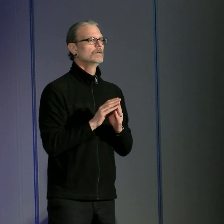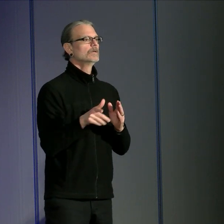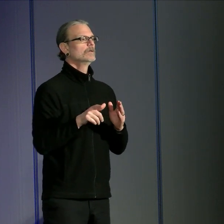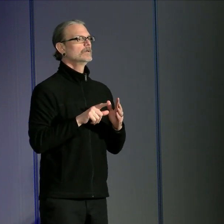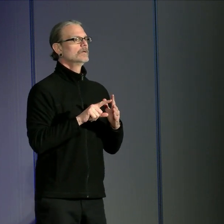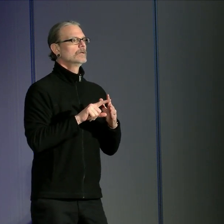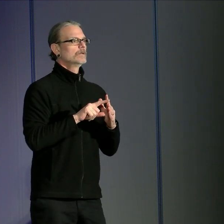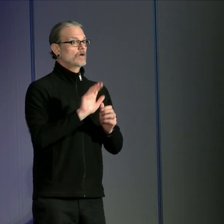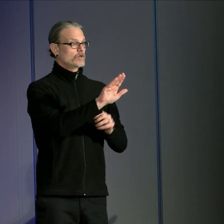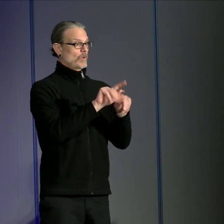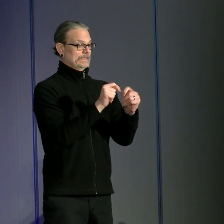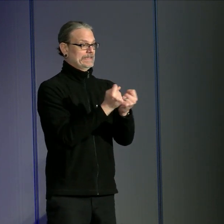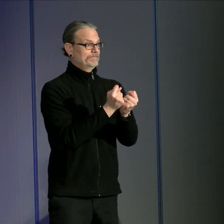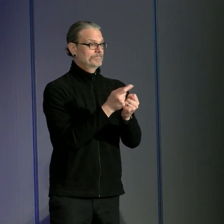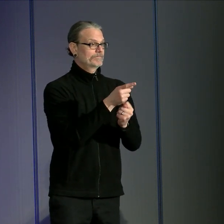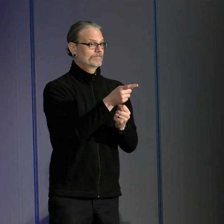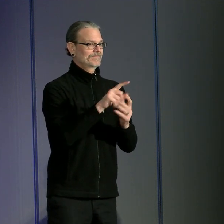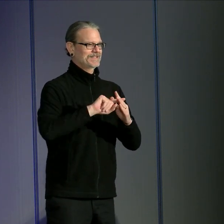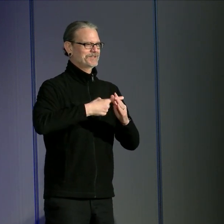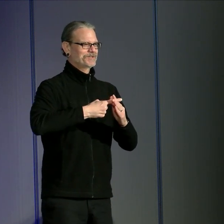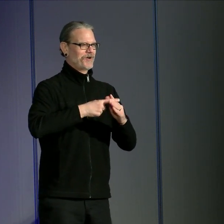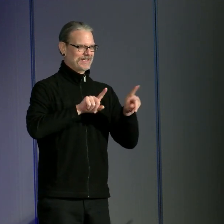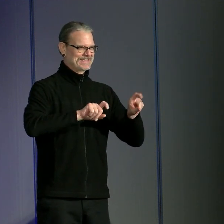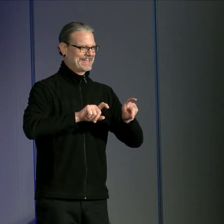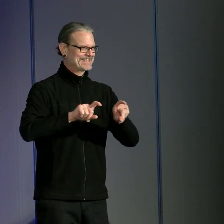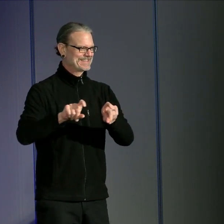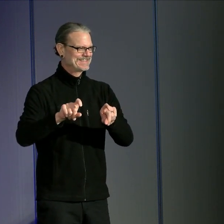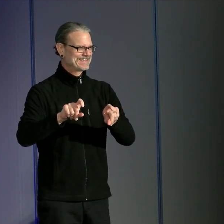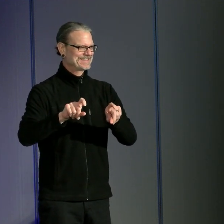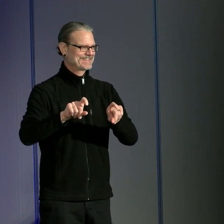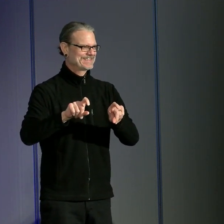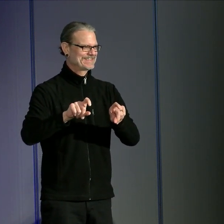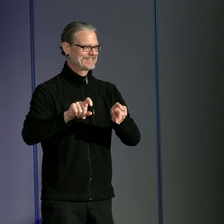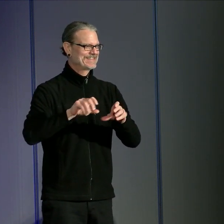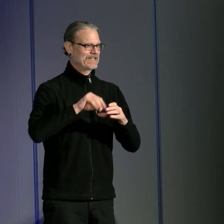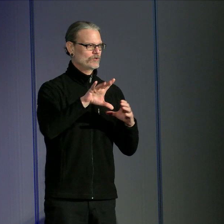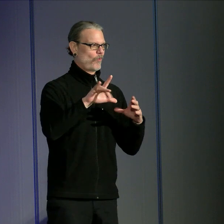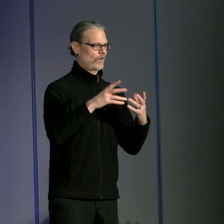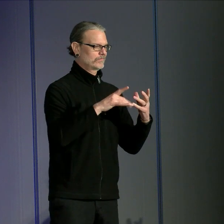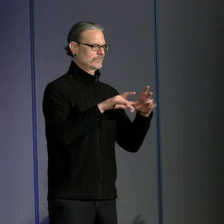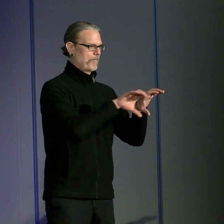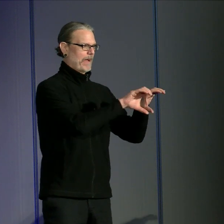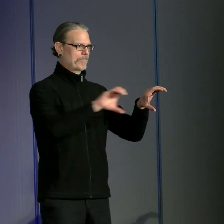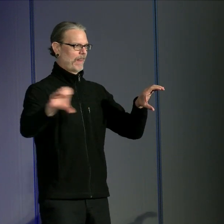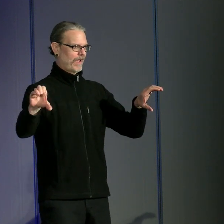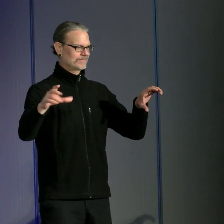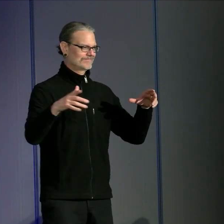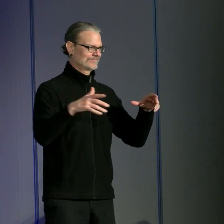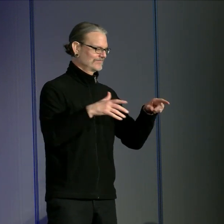your teams testing and start to put gates in your testing pipeline.